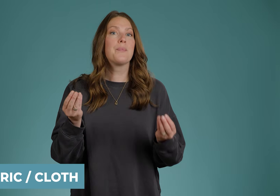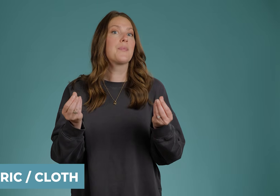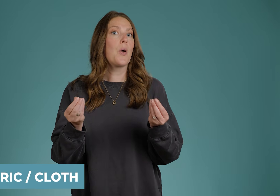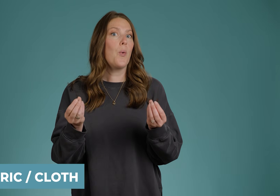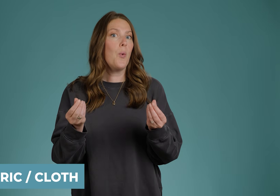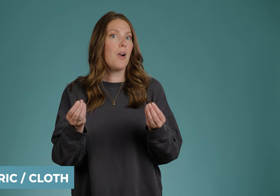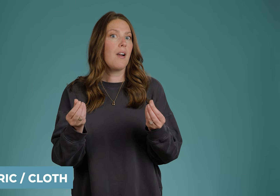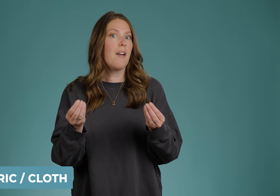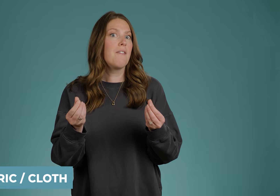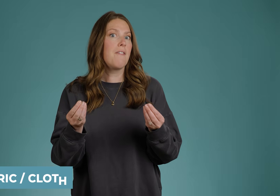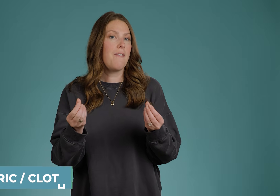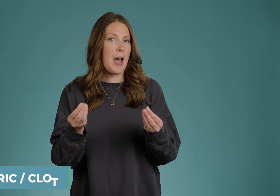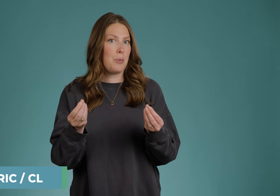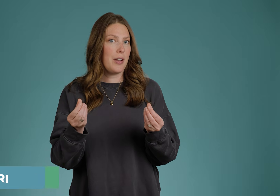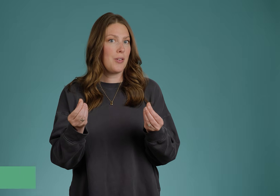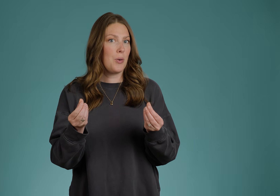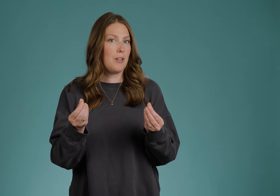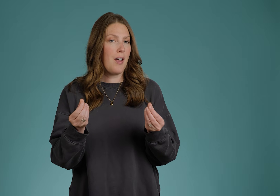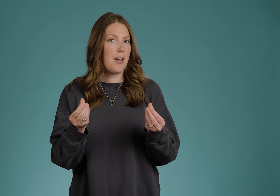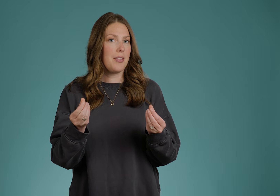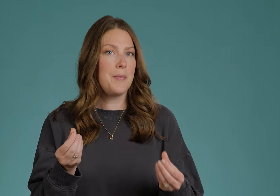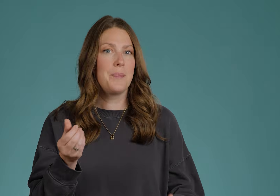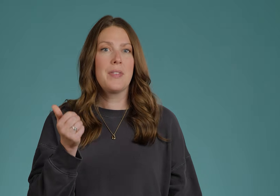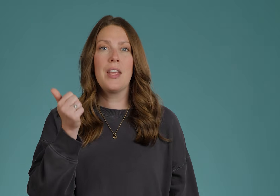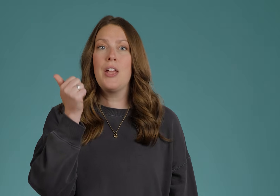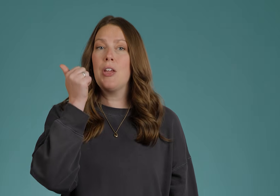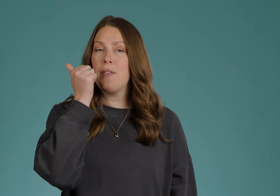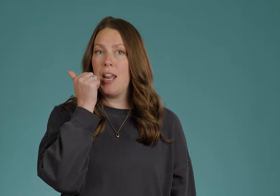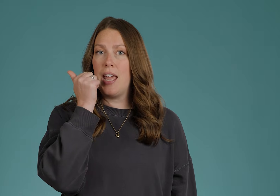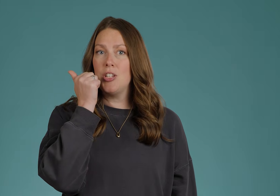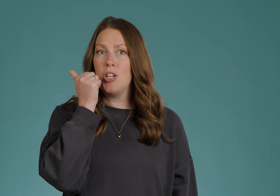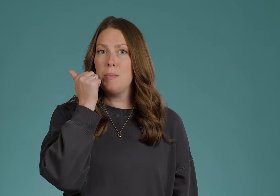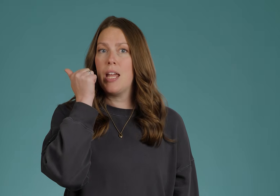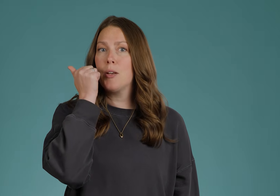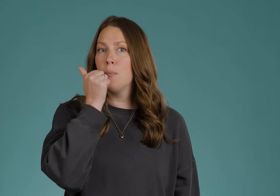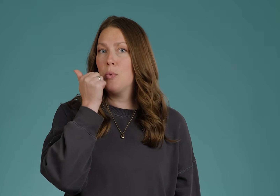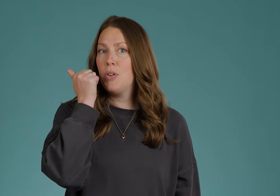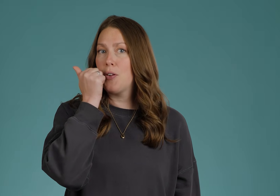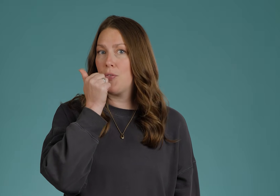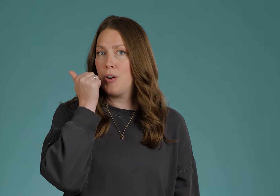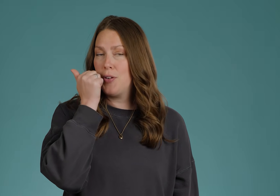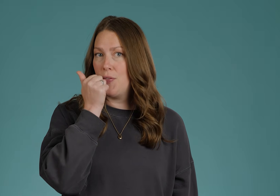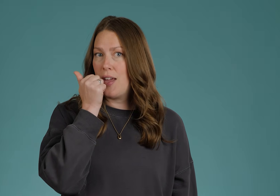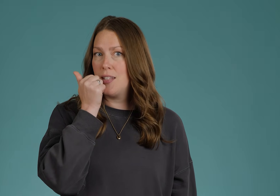or fabric or cloth You have an A-shaped hand moving in front of your face.